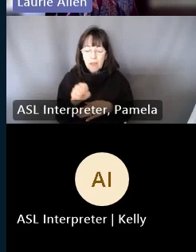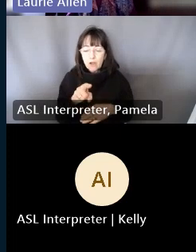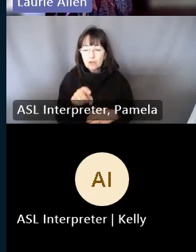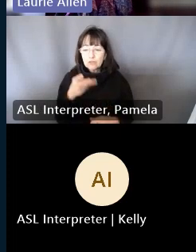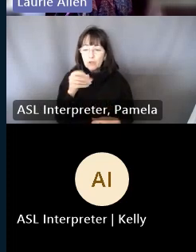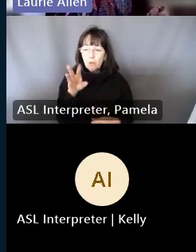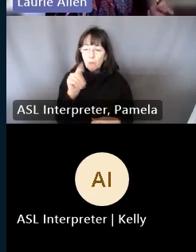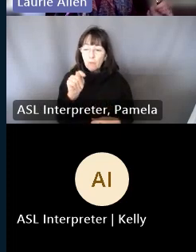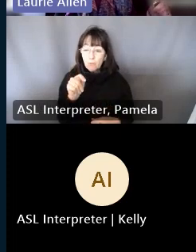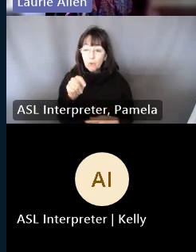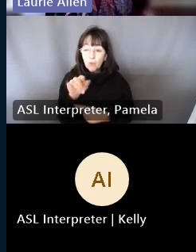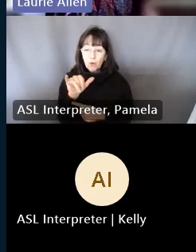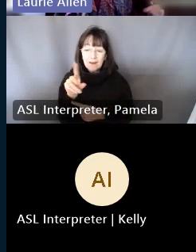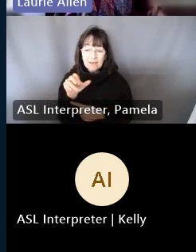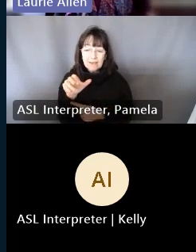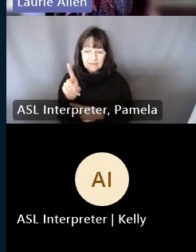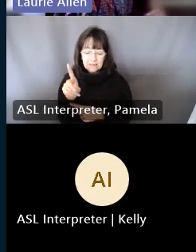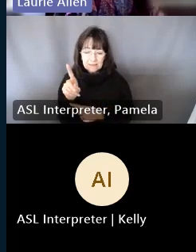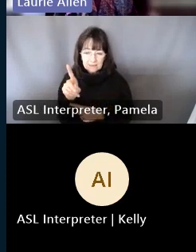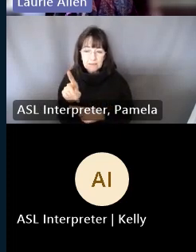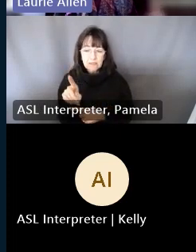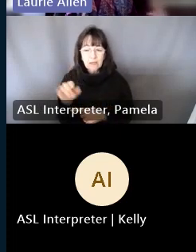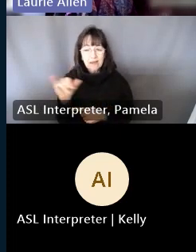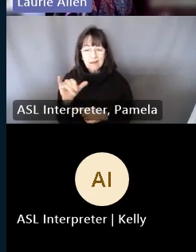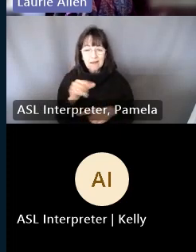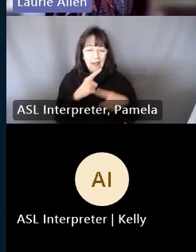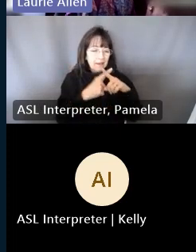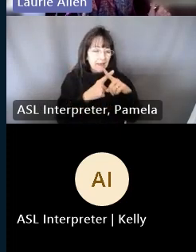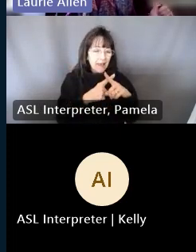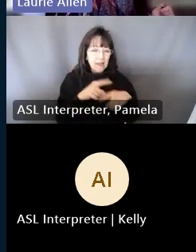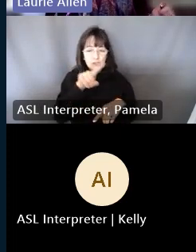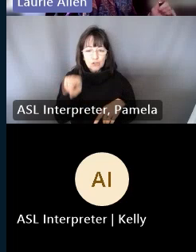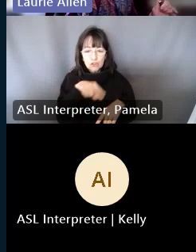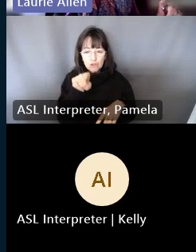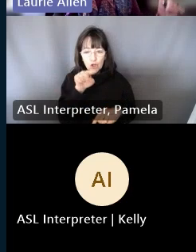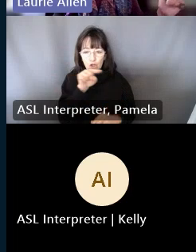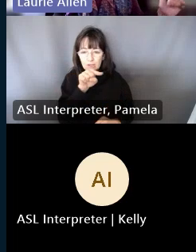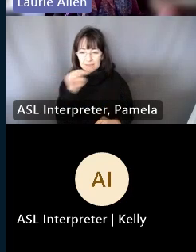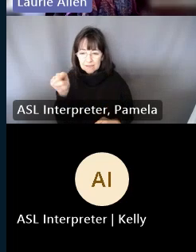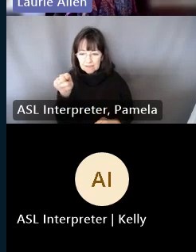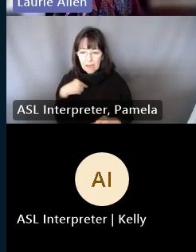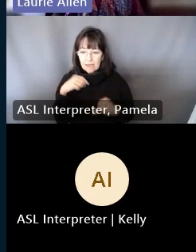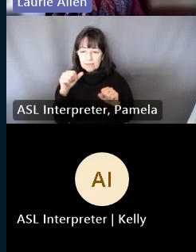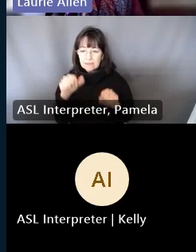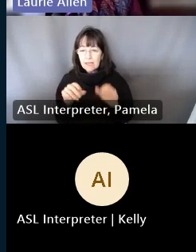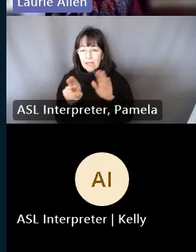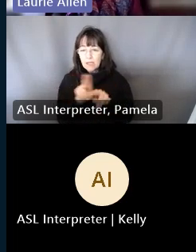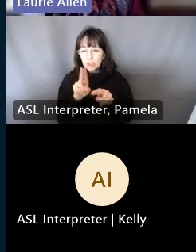These stickers have raised patterns like an X, a circle, a dash. And I can place one of the stickers by my USB port